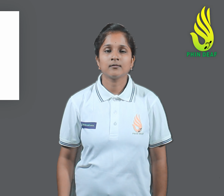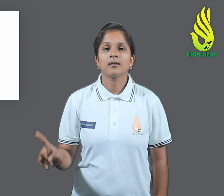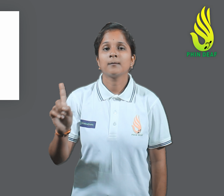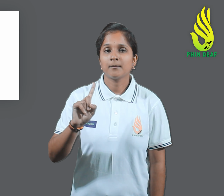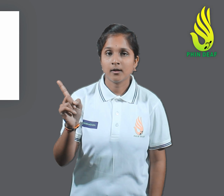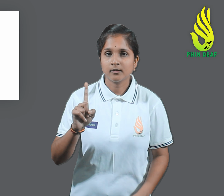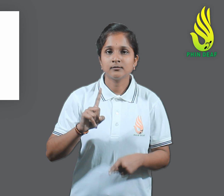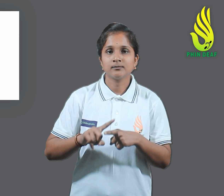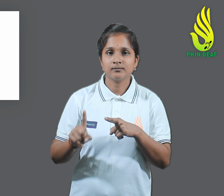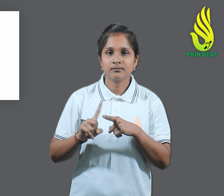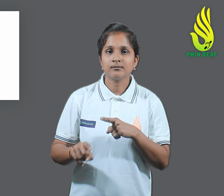Pencil